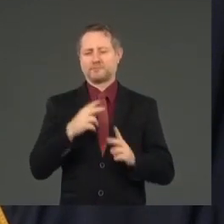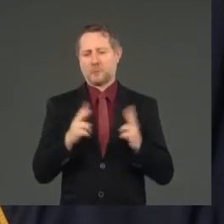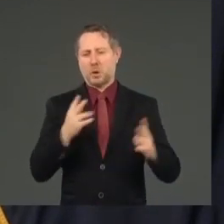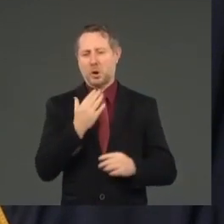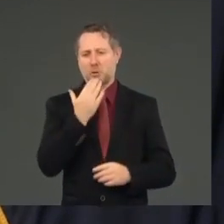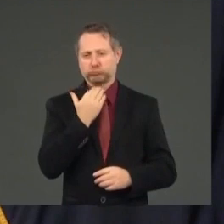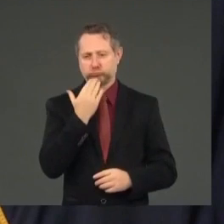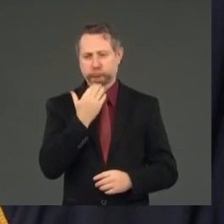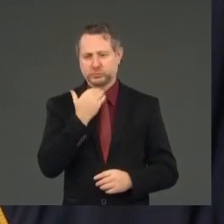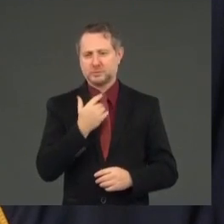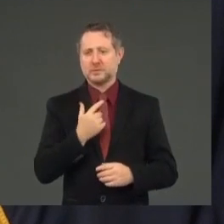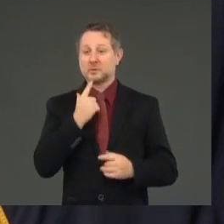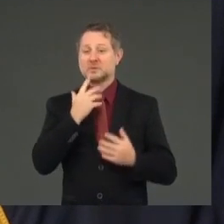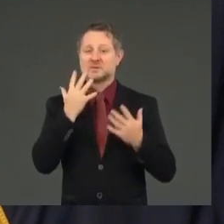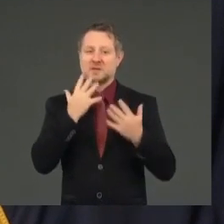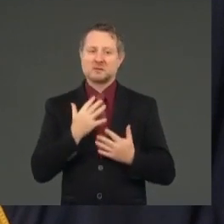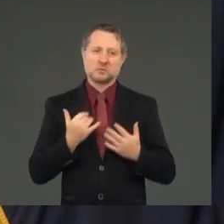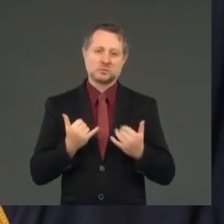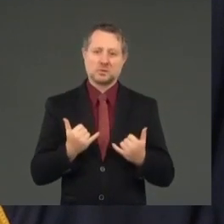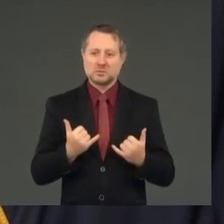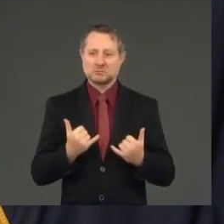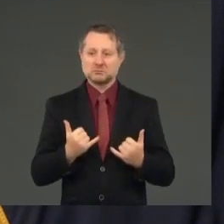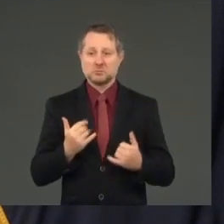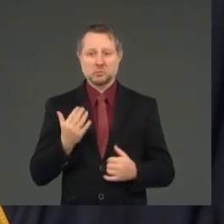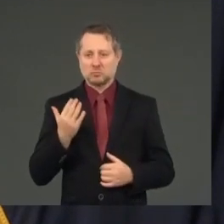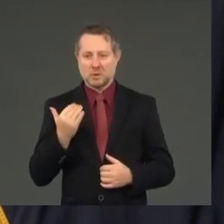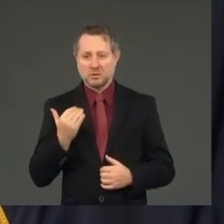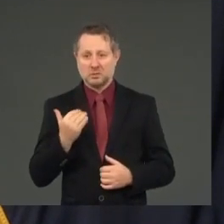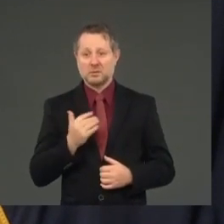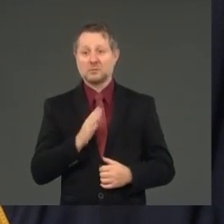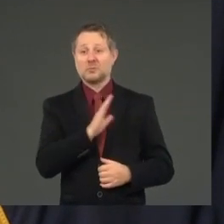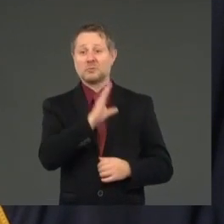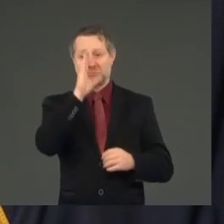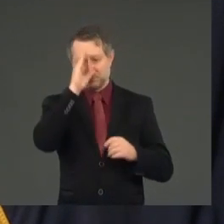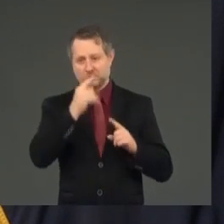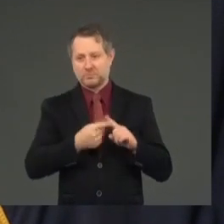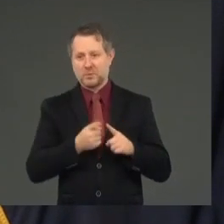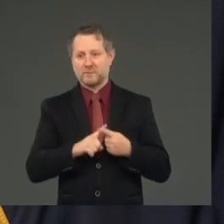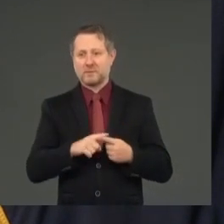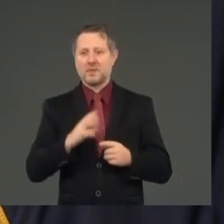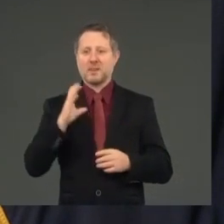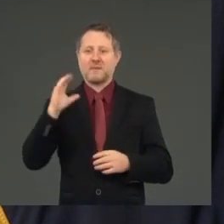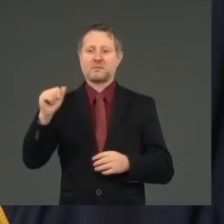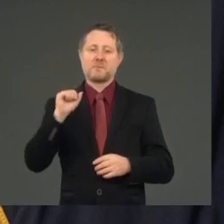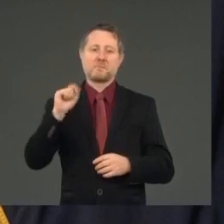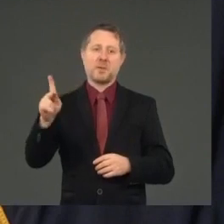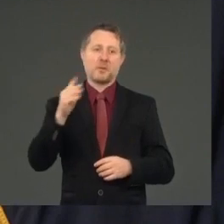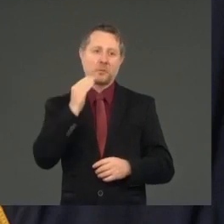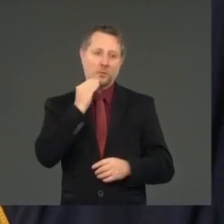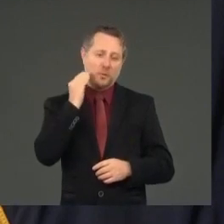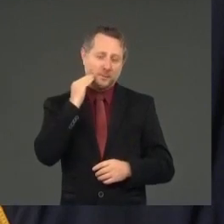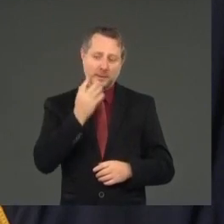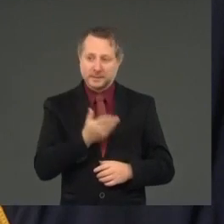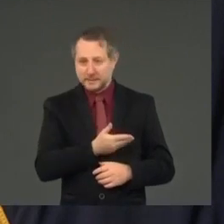PLEASANT BOSS.